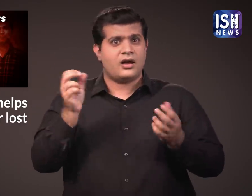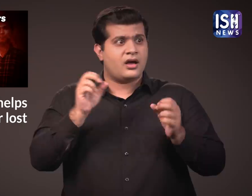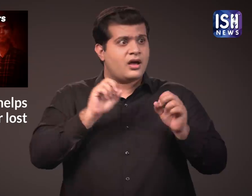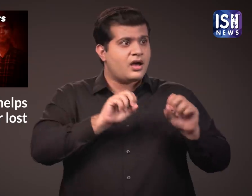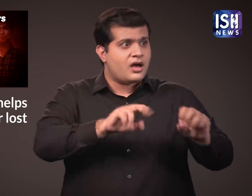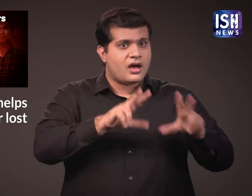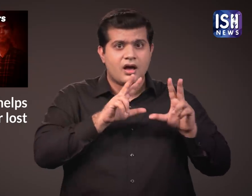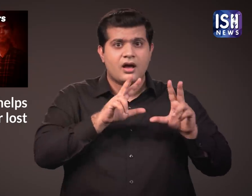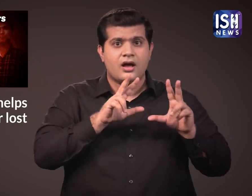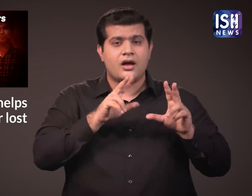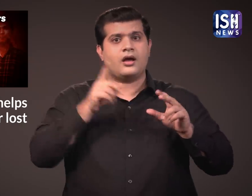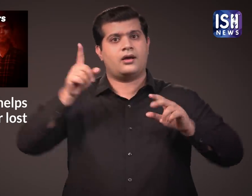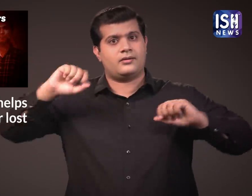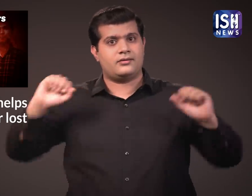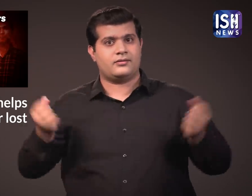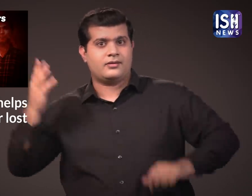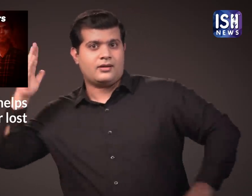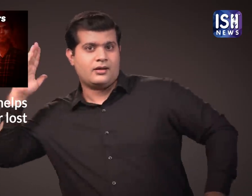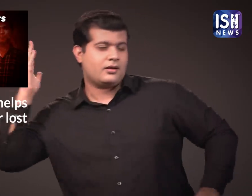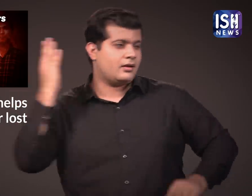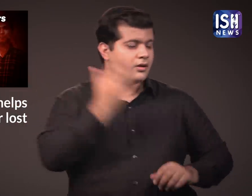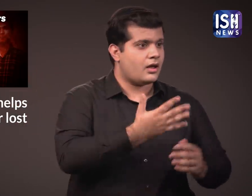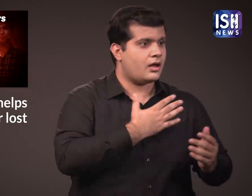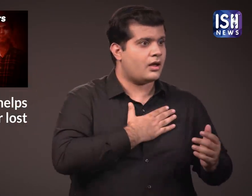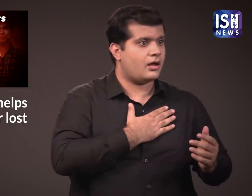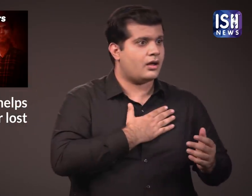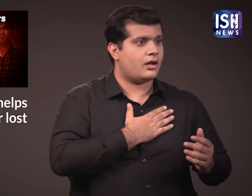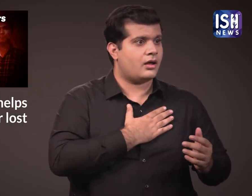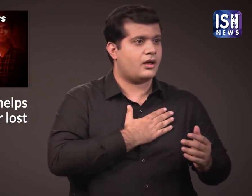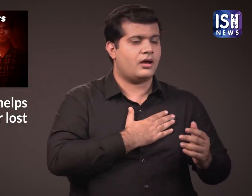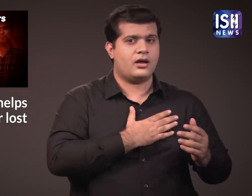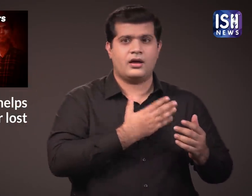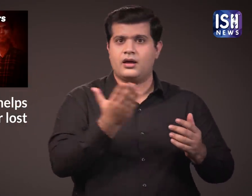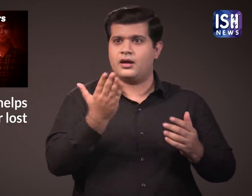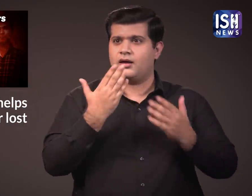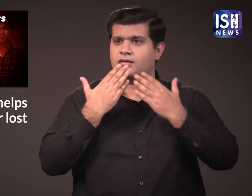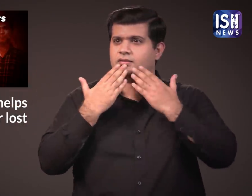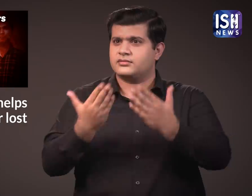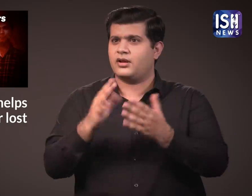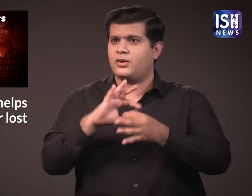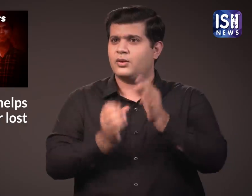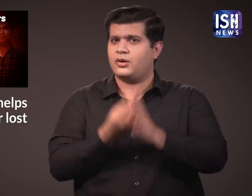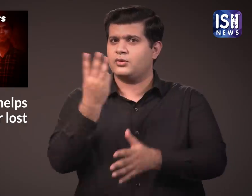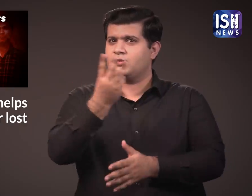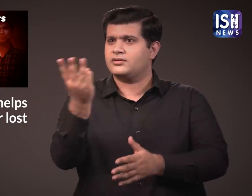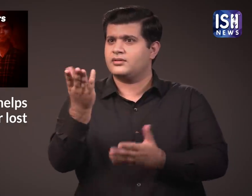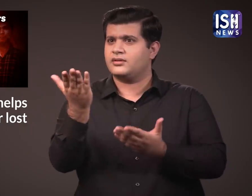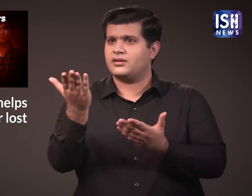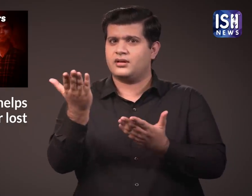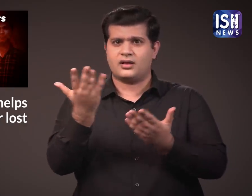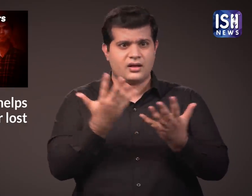He was shocked and rushed to meet her. Her father was very thankful to the associations.